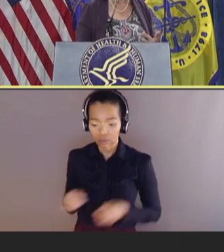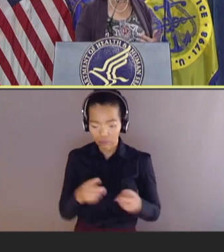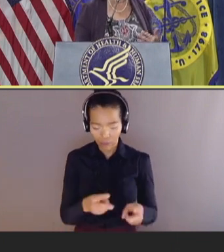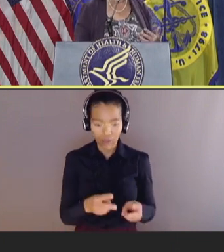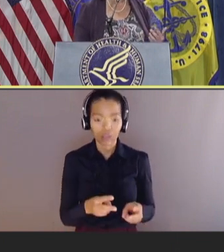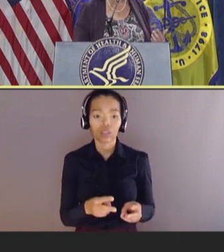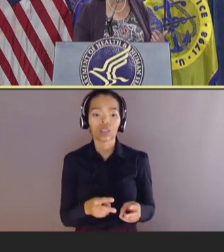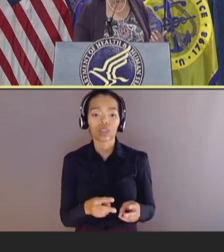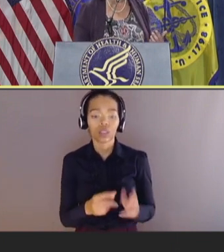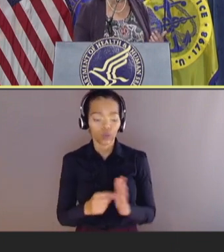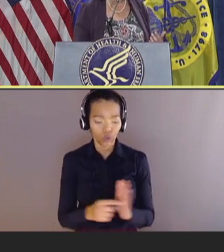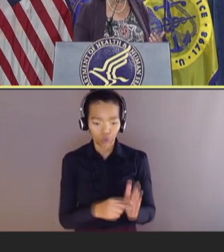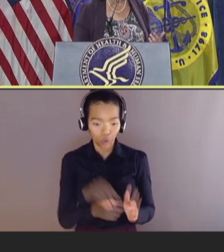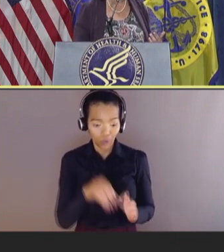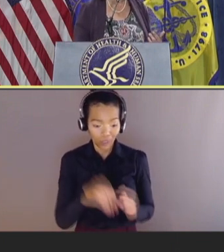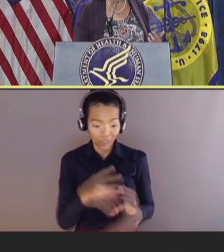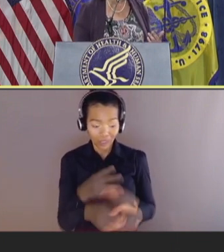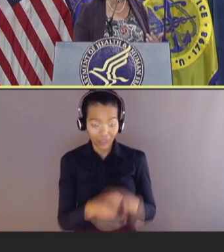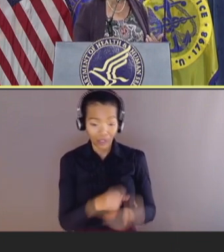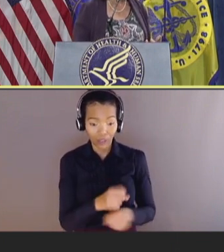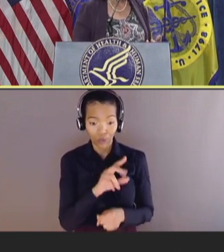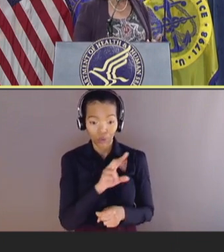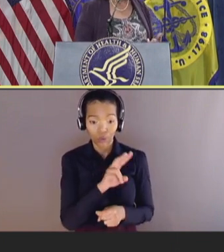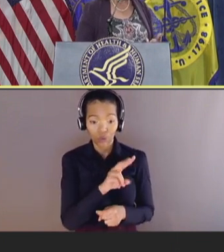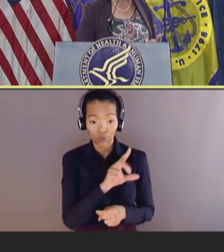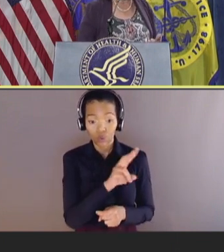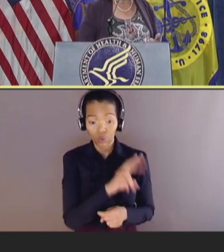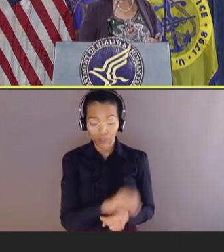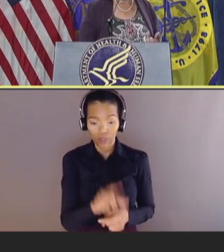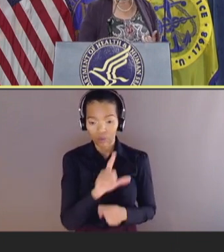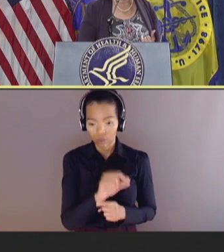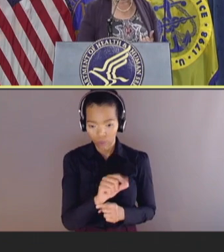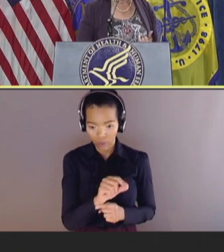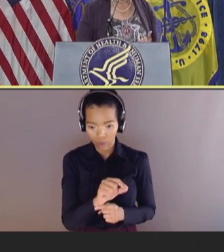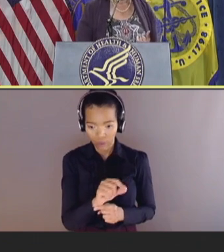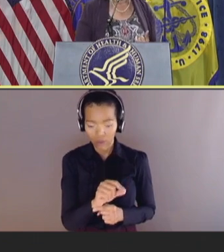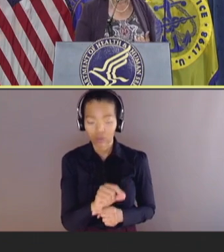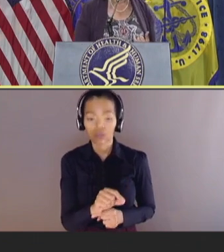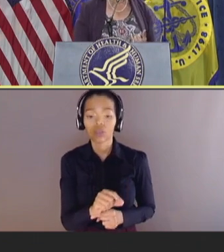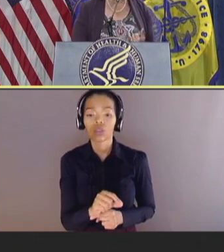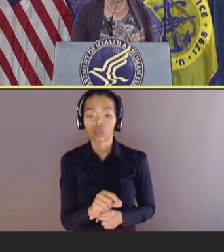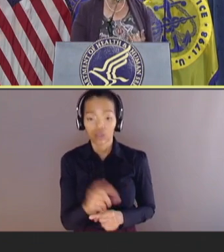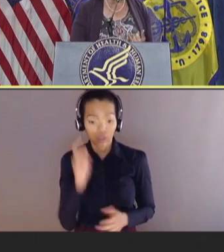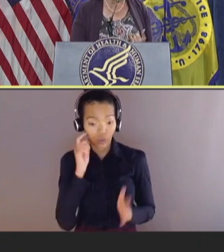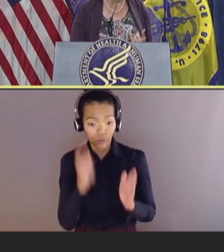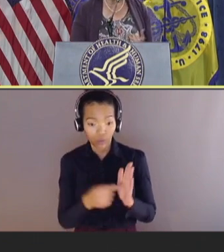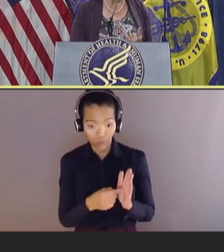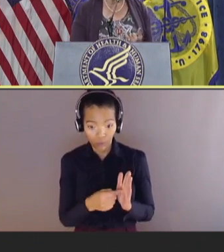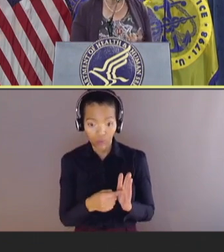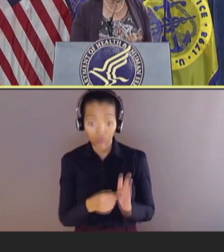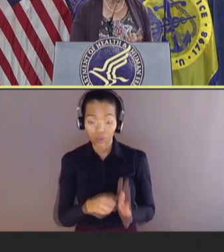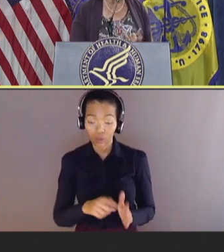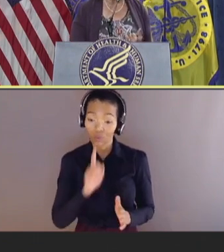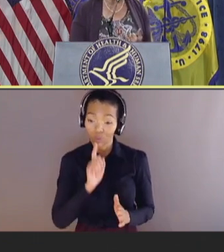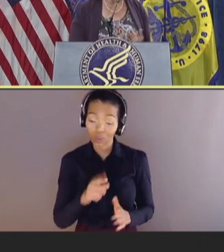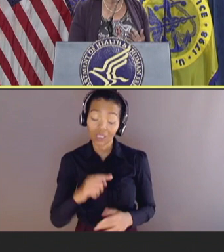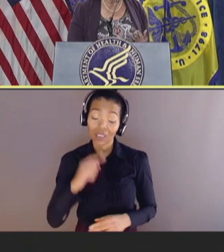So, what you can see here is that, you know, there is a very significant -- to not just direct costs,